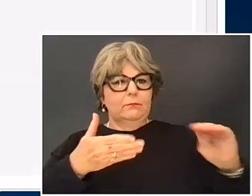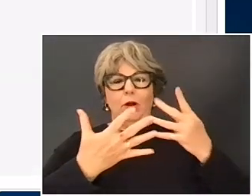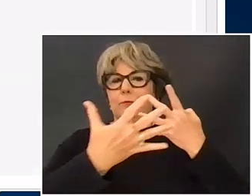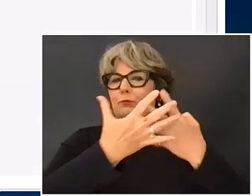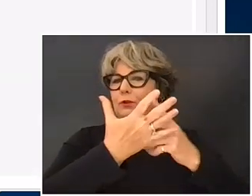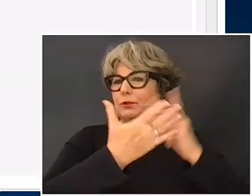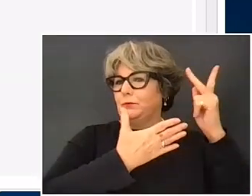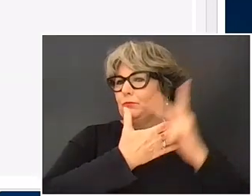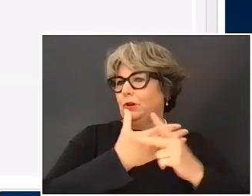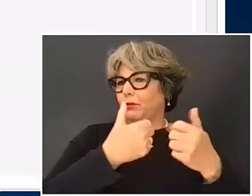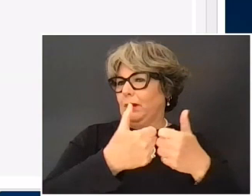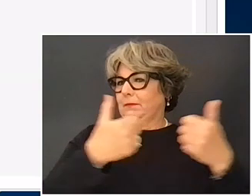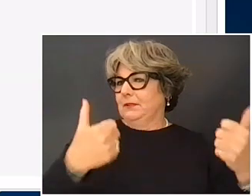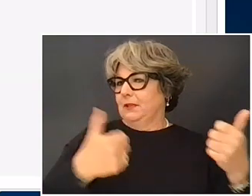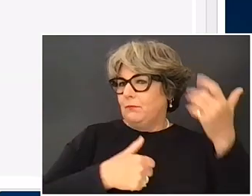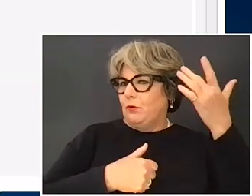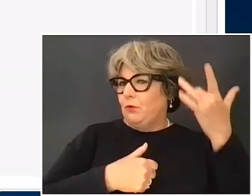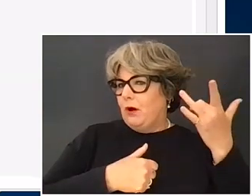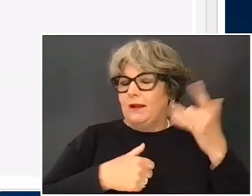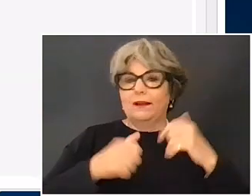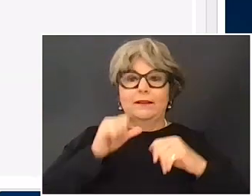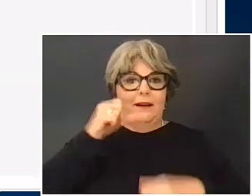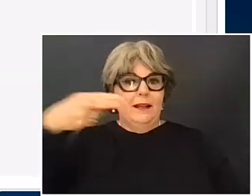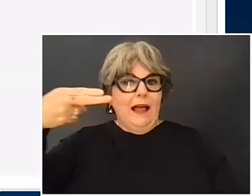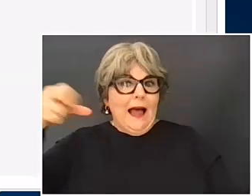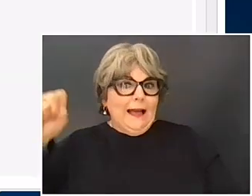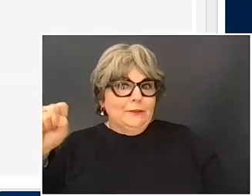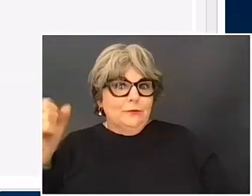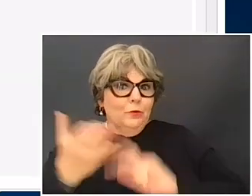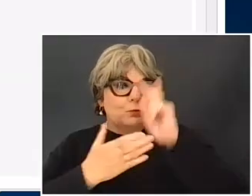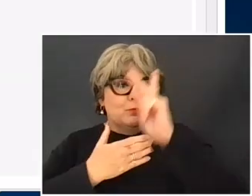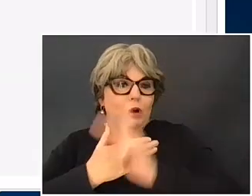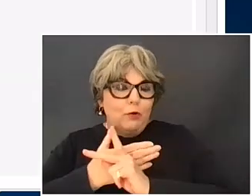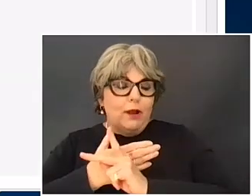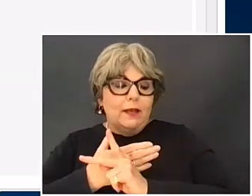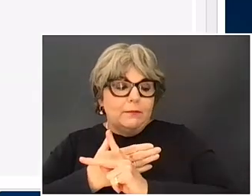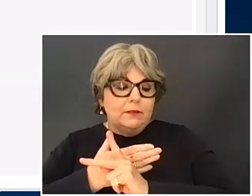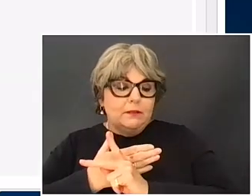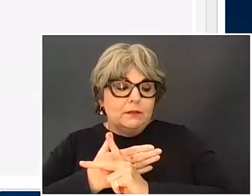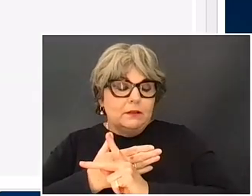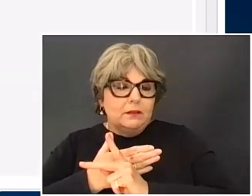and not high school programs? Because then if 50 plus percent or more